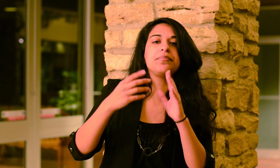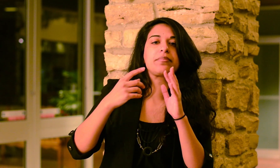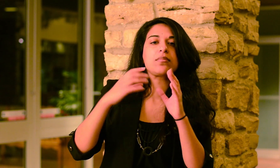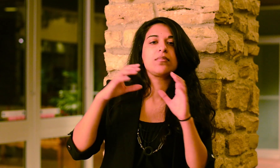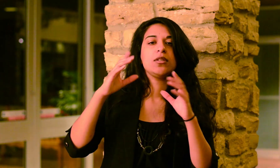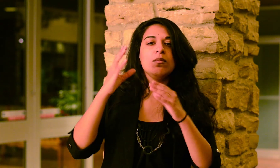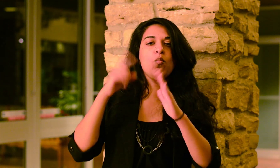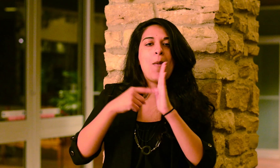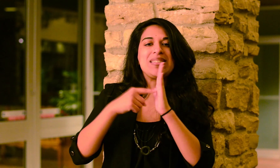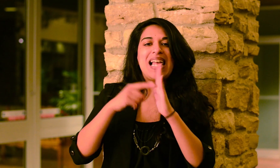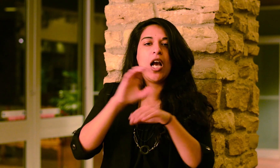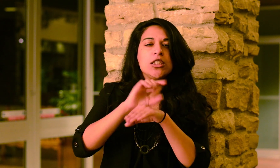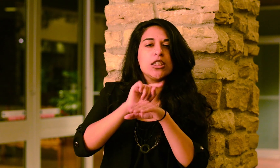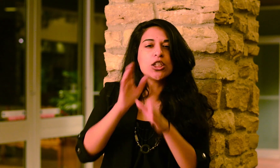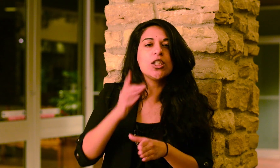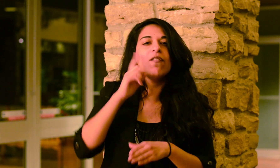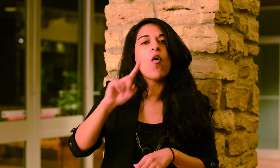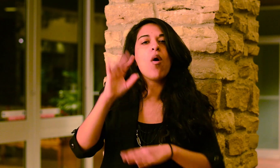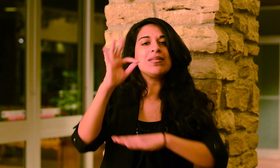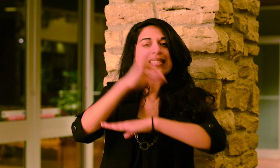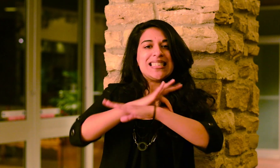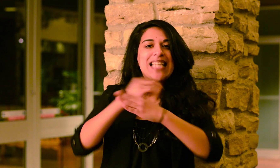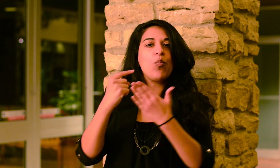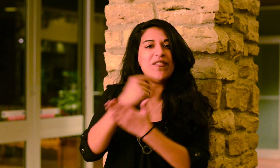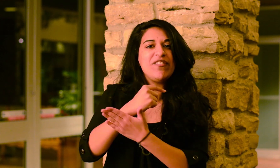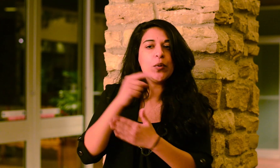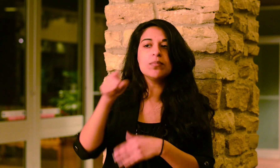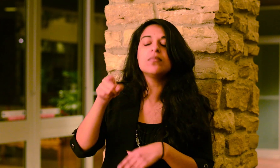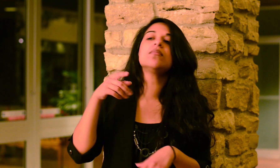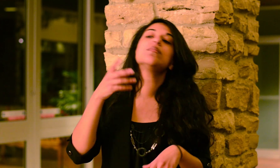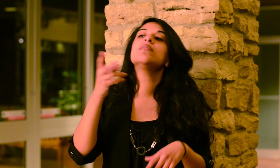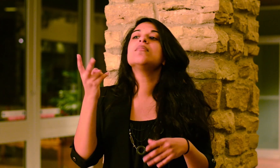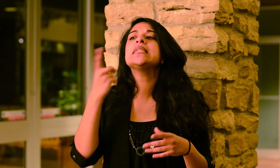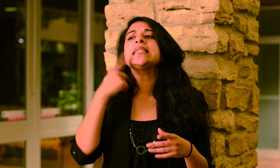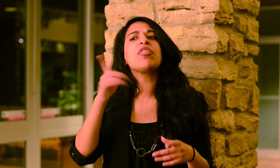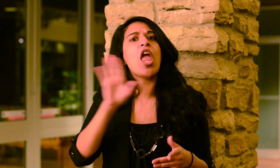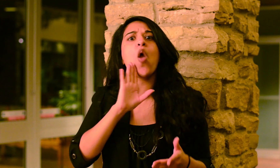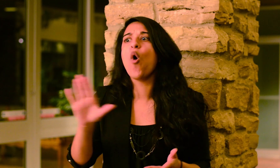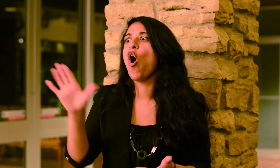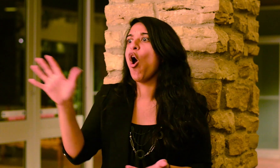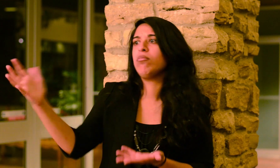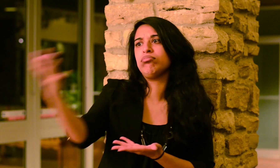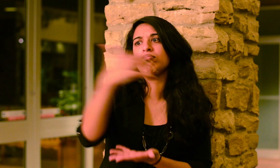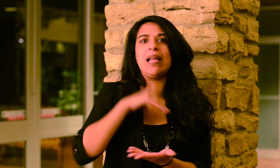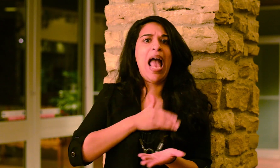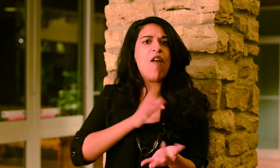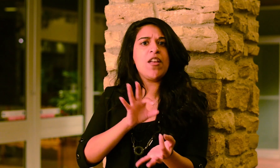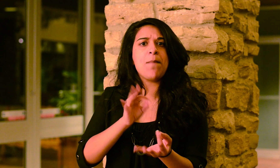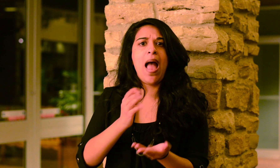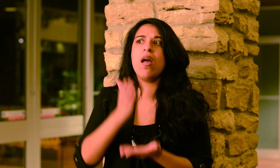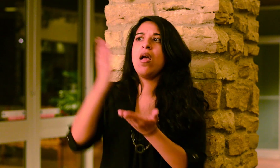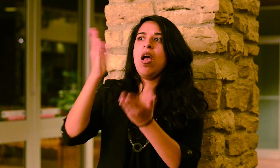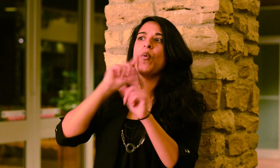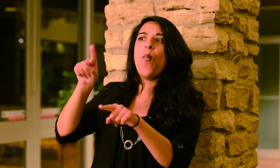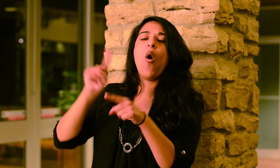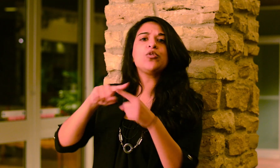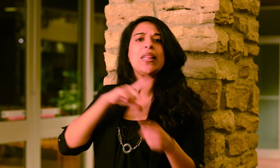and the other one was representing the consulting group hired by the Sunset Commission. They emphasized they would gather all of our feedback to report to the legislation.